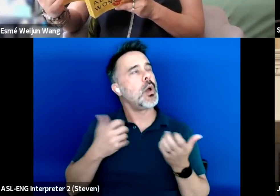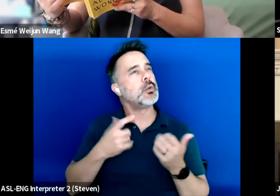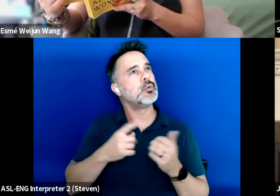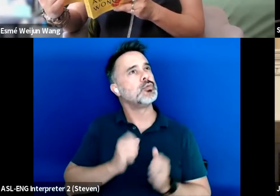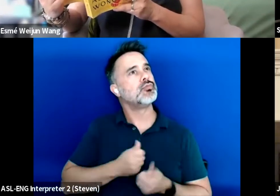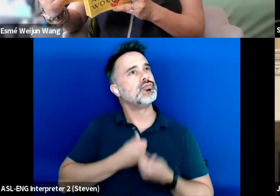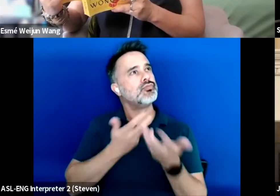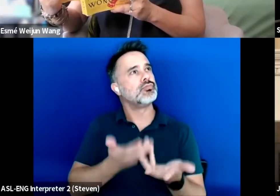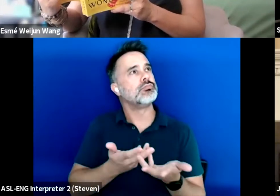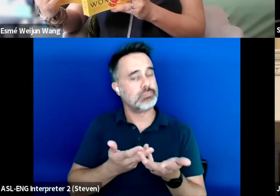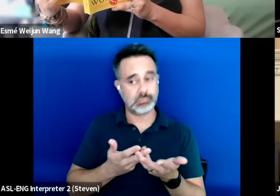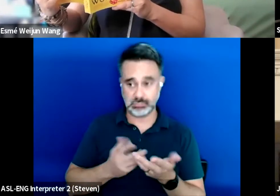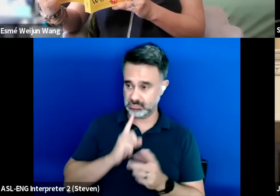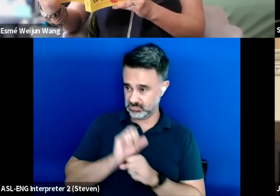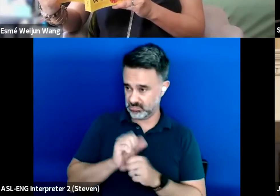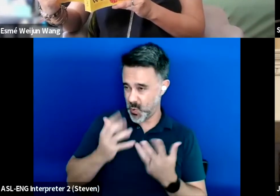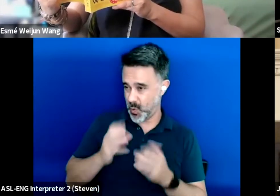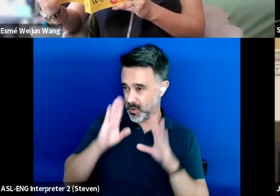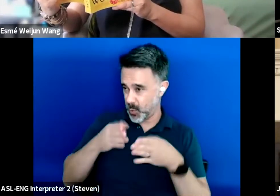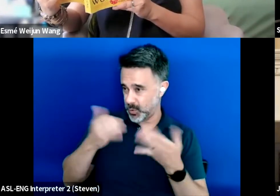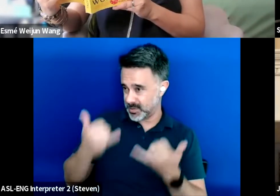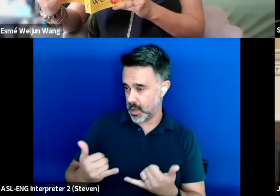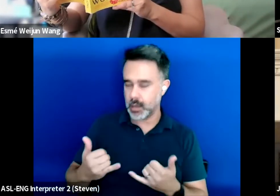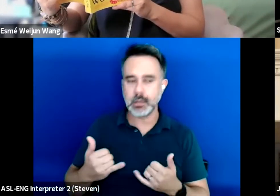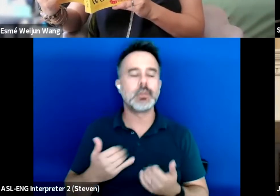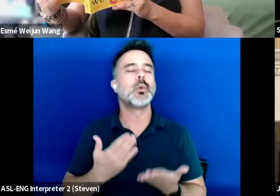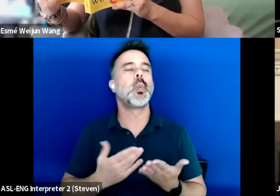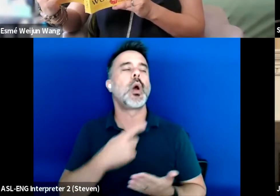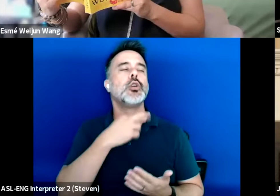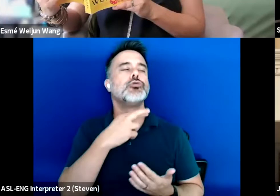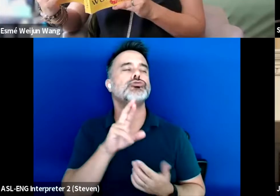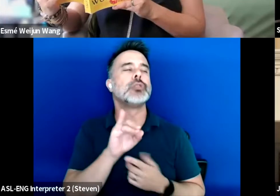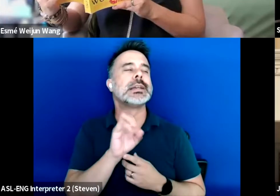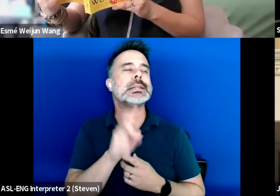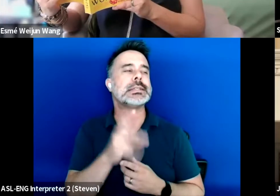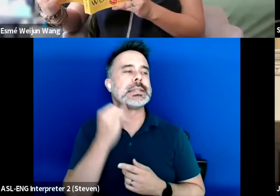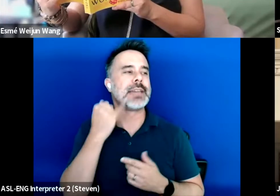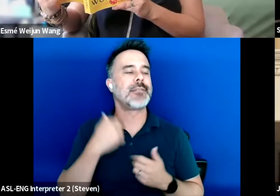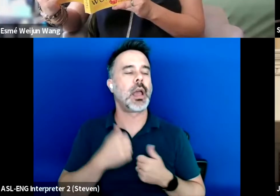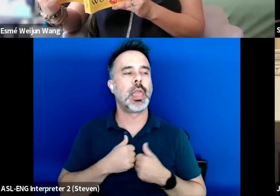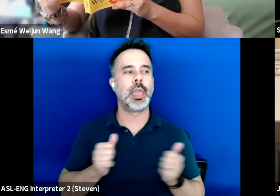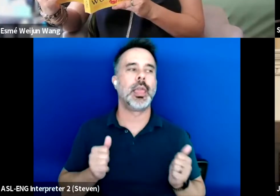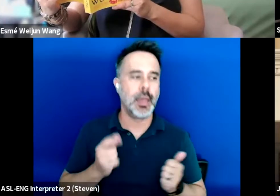Cutting and pasting. The rush fades, and this is when the MORE work begins: editing.